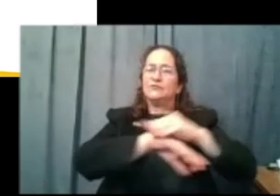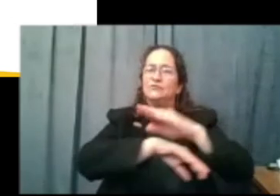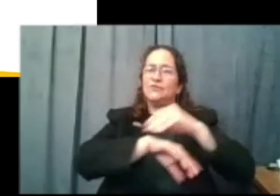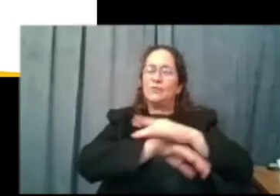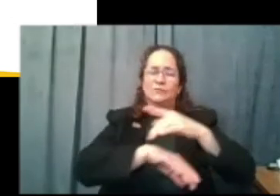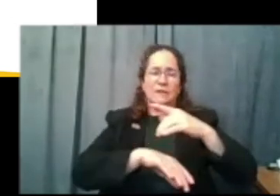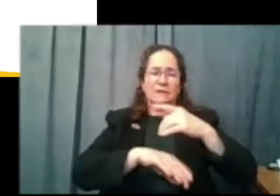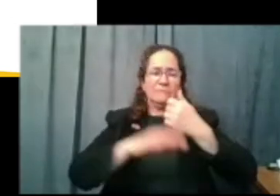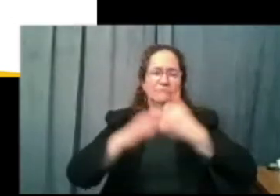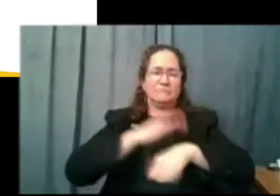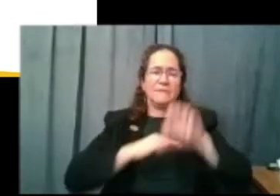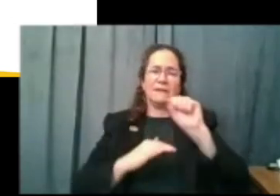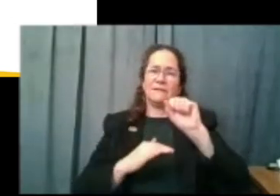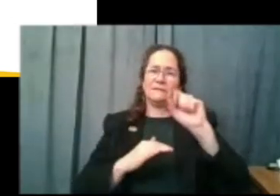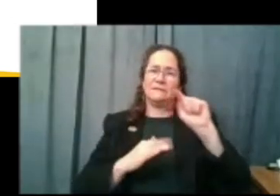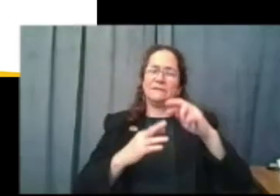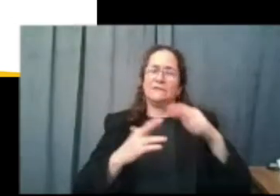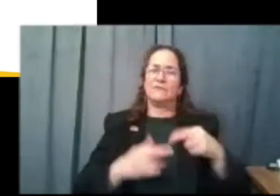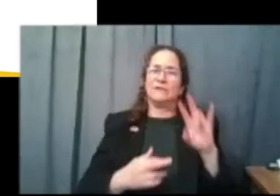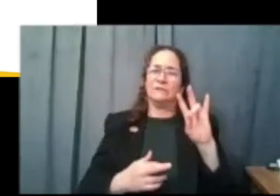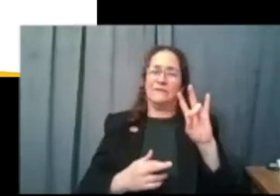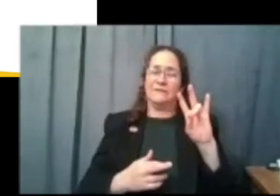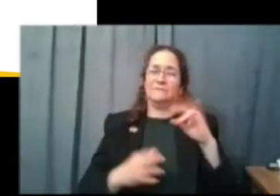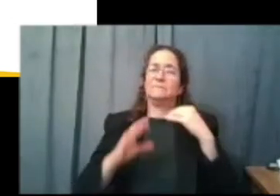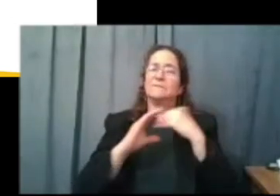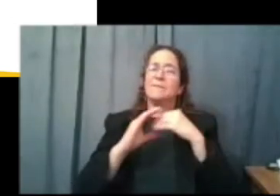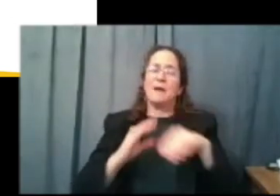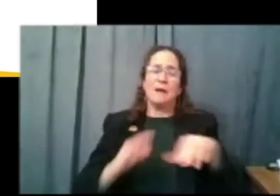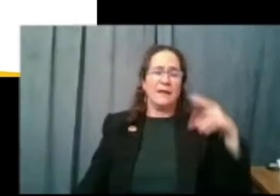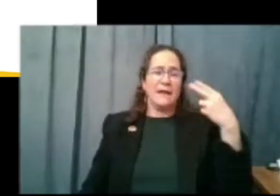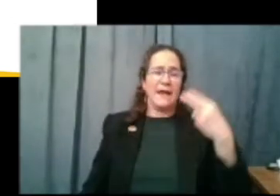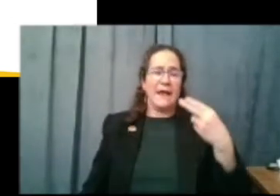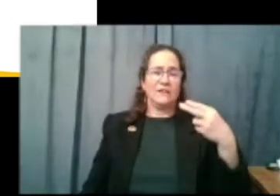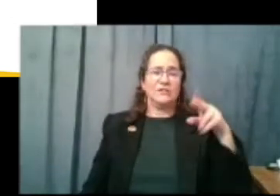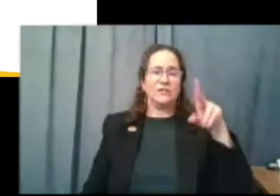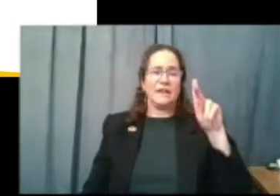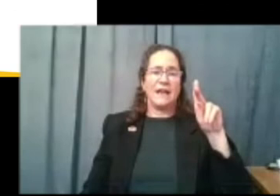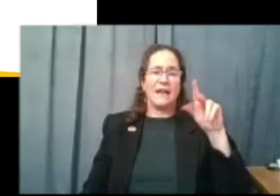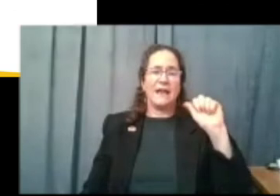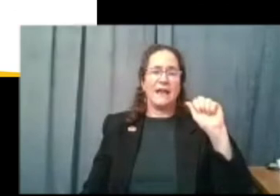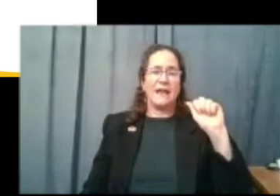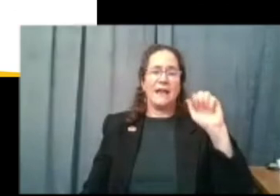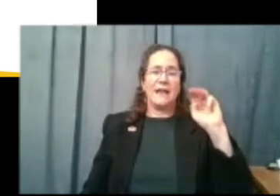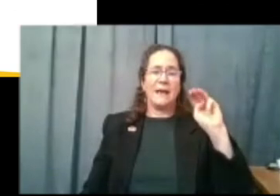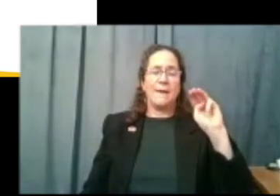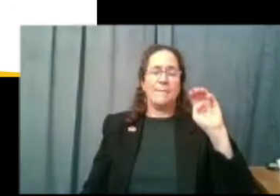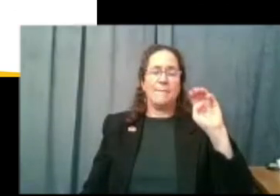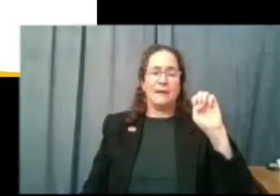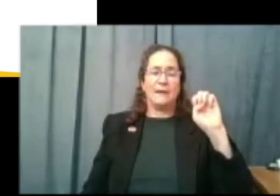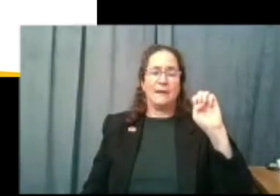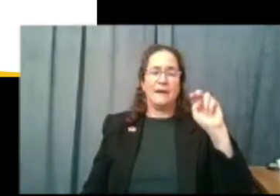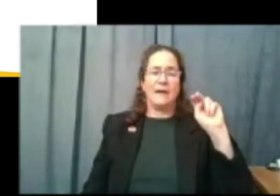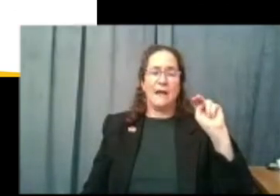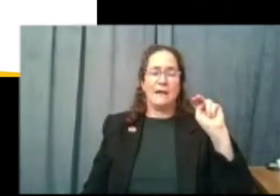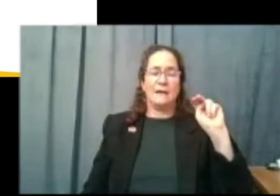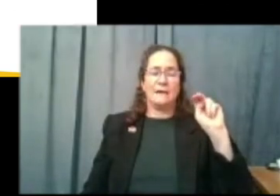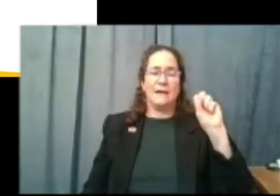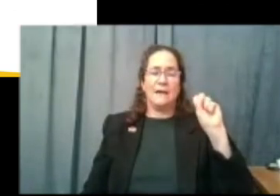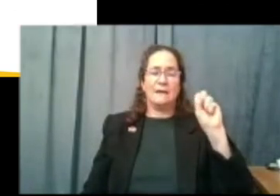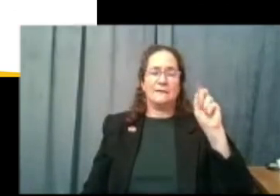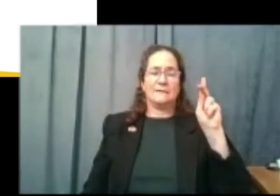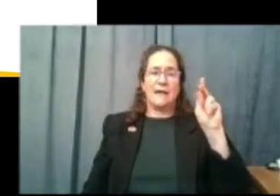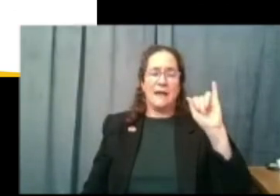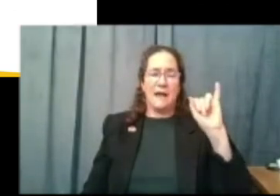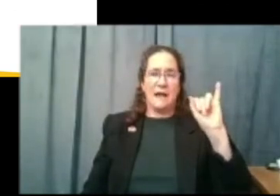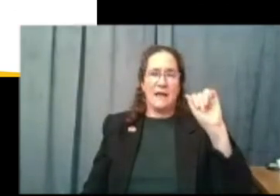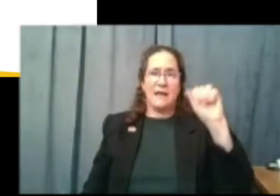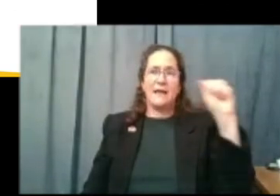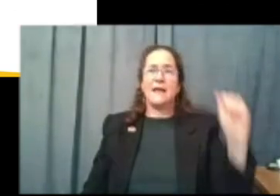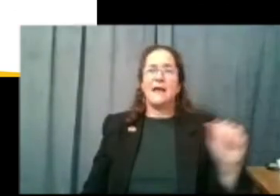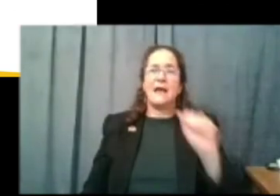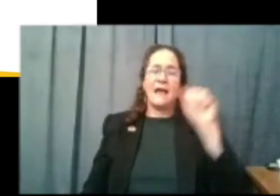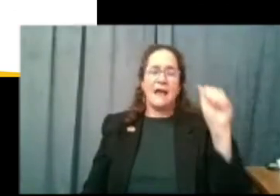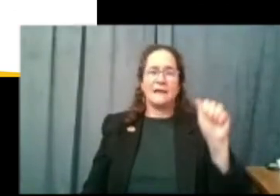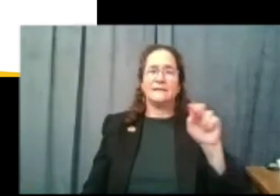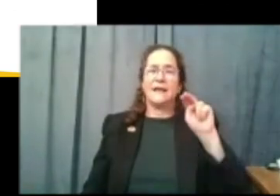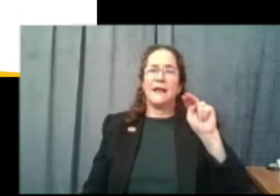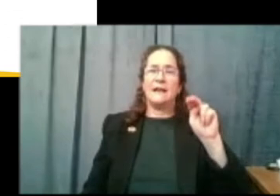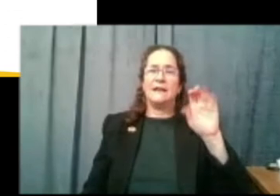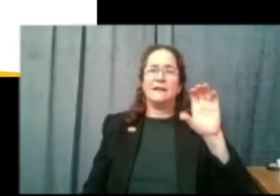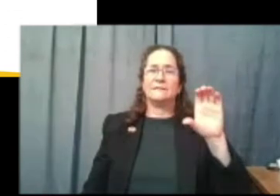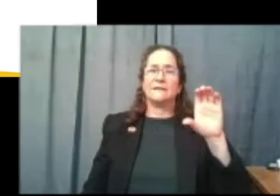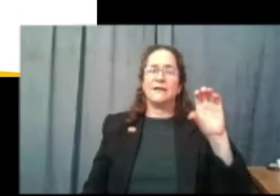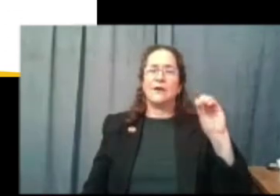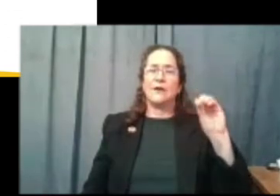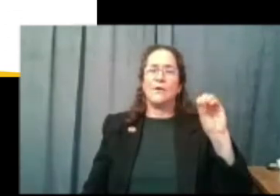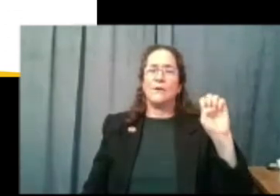and her email is H K A M E N S K I @ N C O E S C dot org.